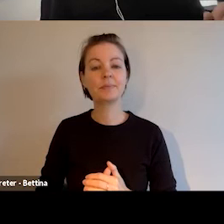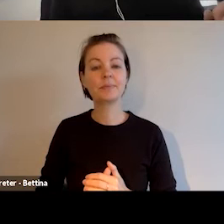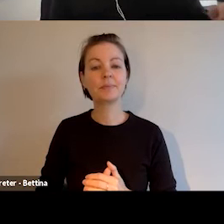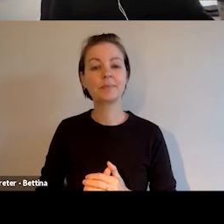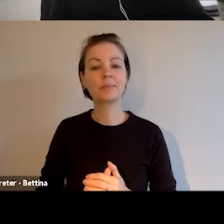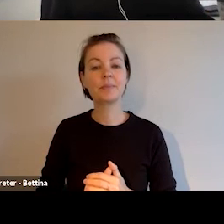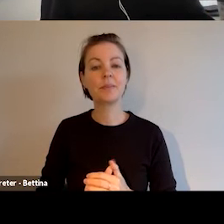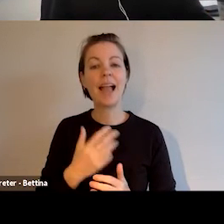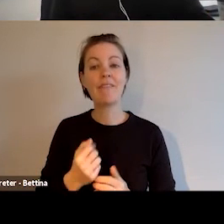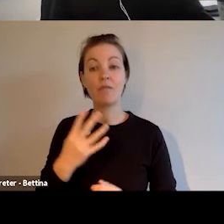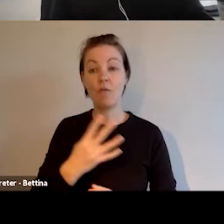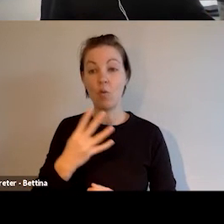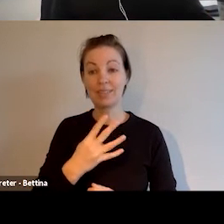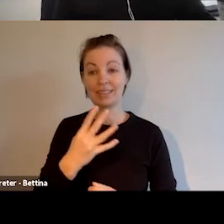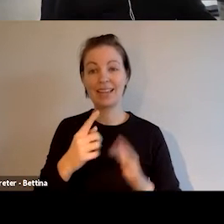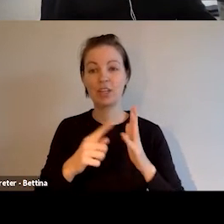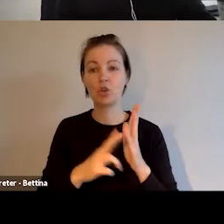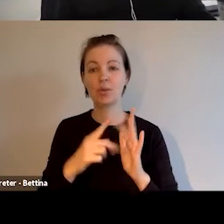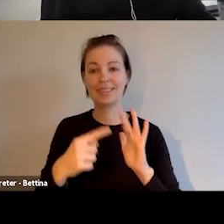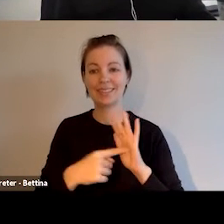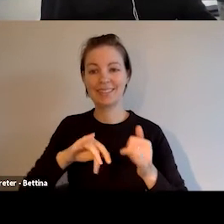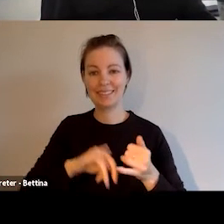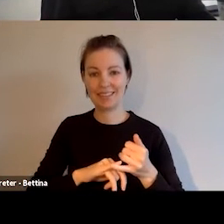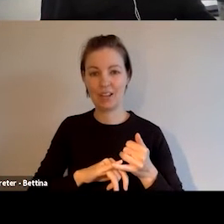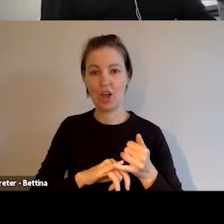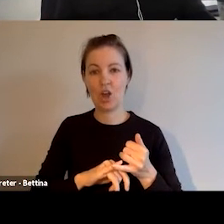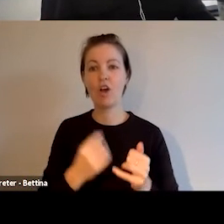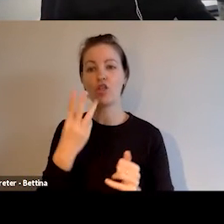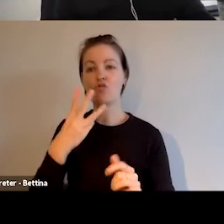There are 14 of those units, which are taken across three years.